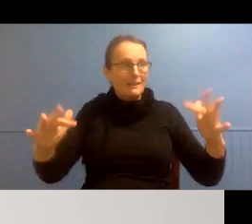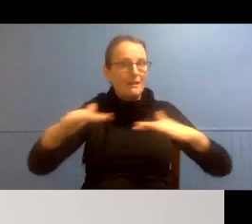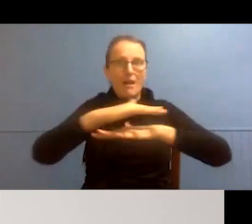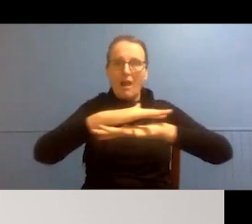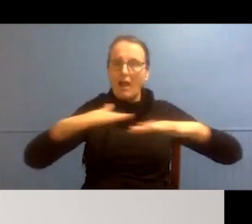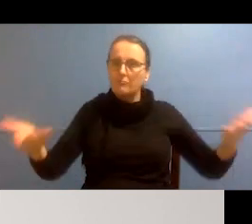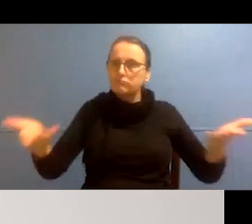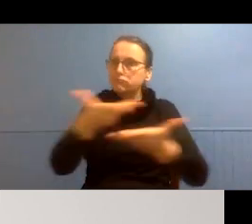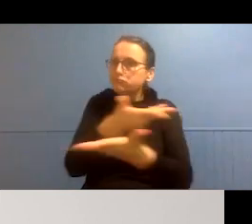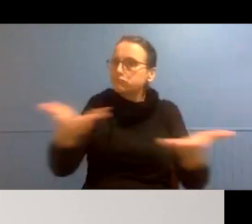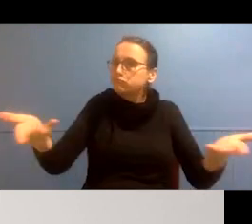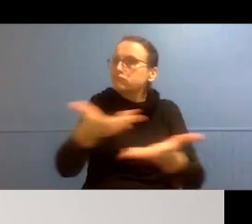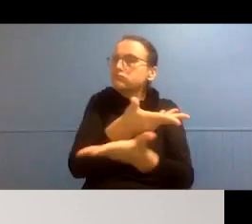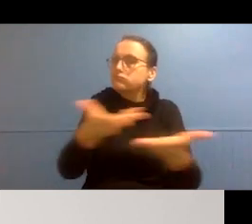This is a fundamental principle in working